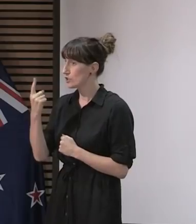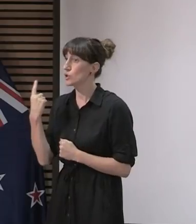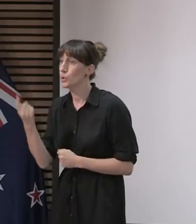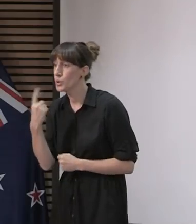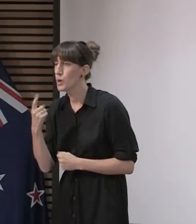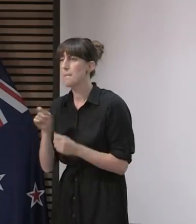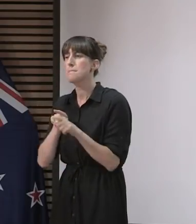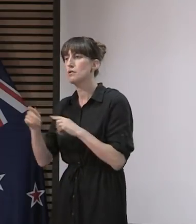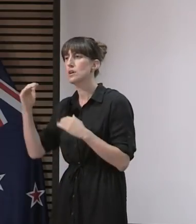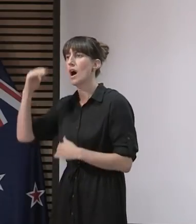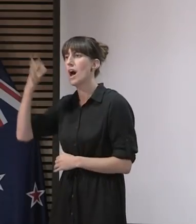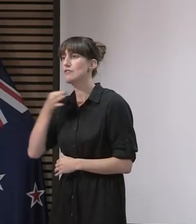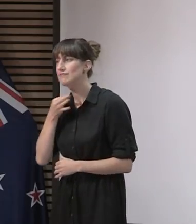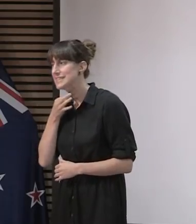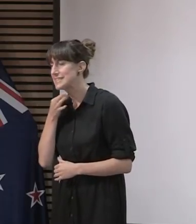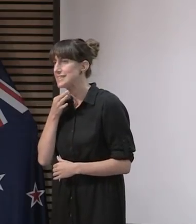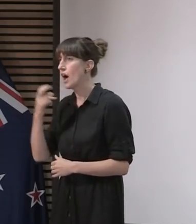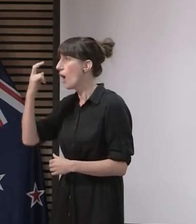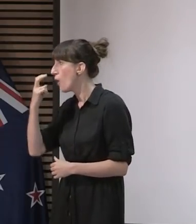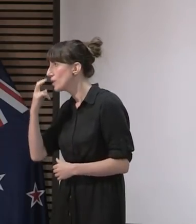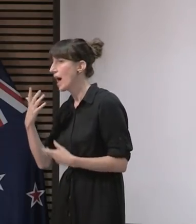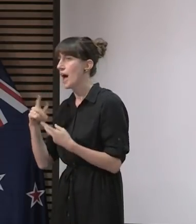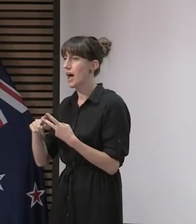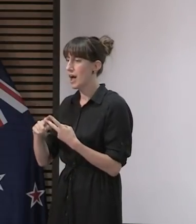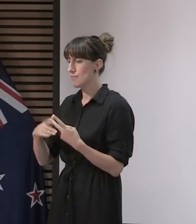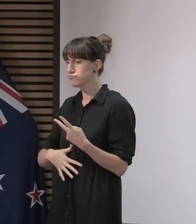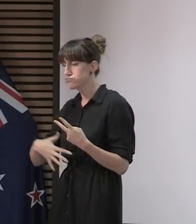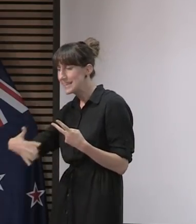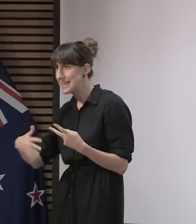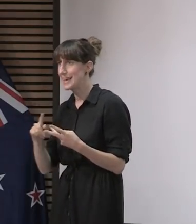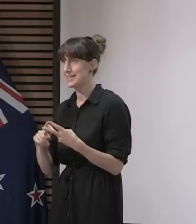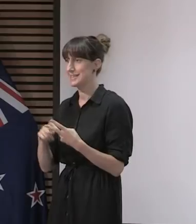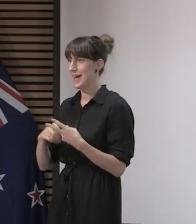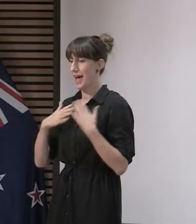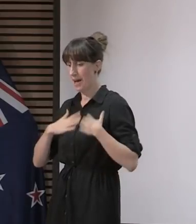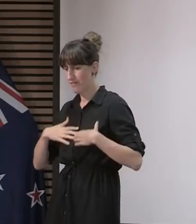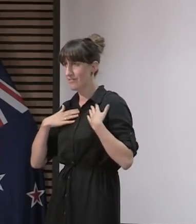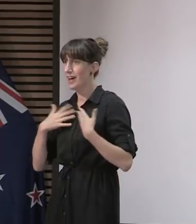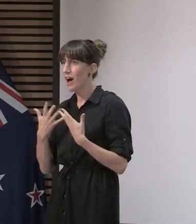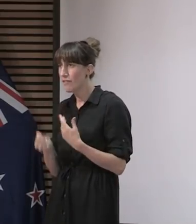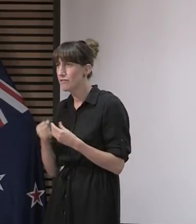New Zealanders and groups that usually would be just waiting with every other New Zealanderto be vaccinated.